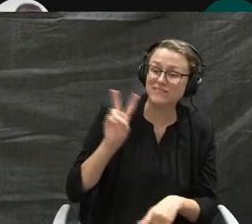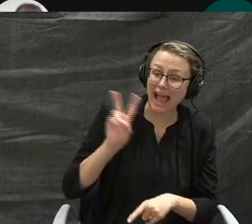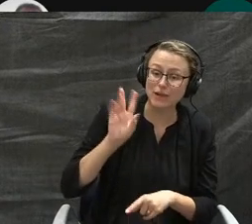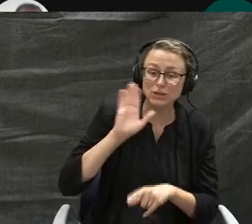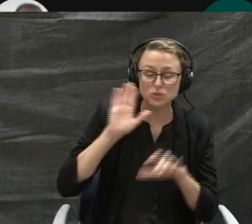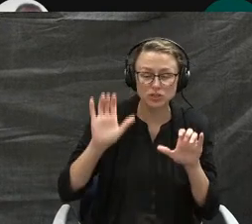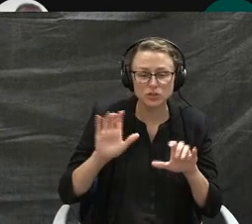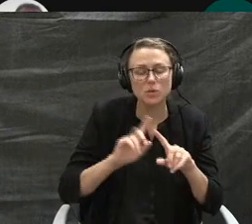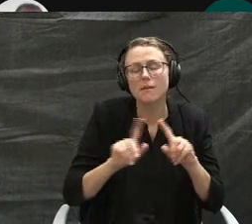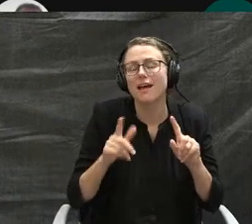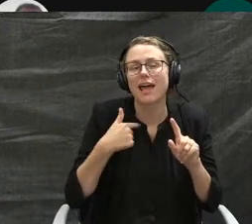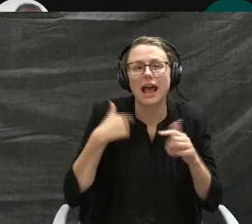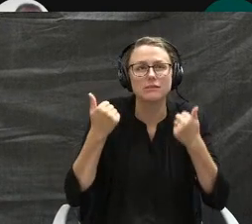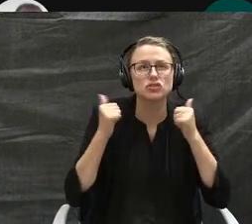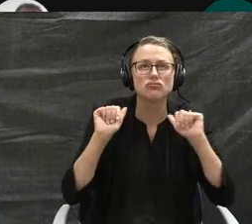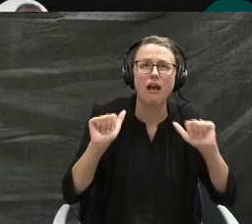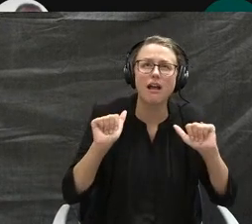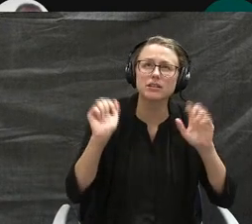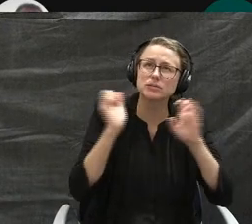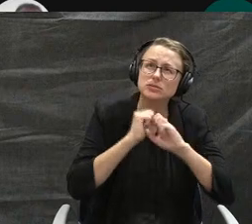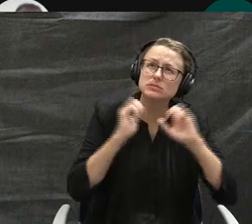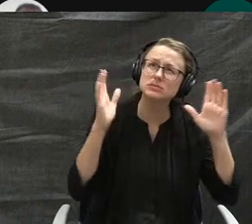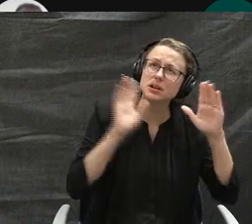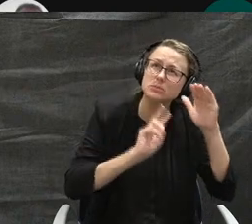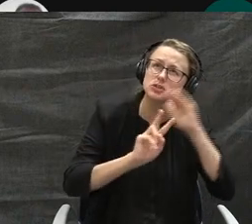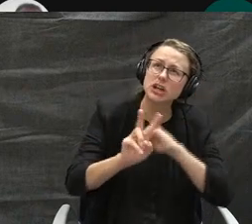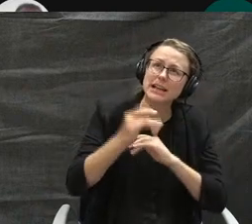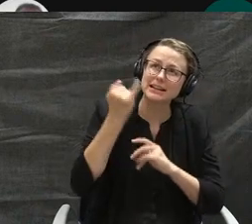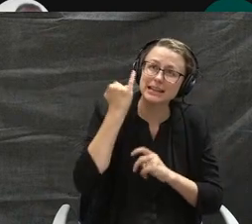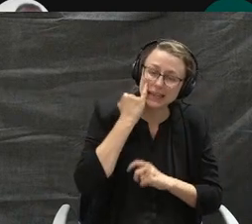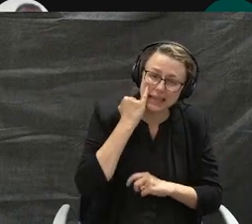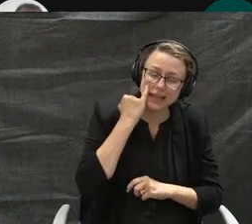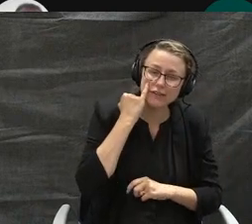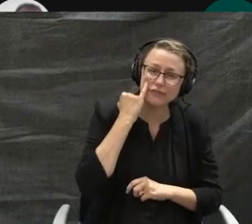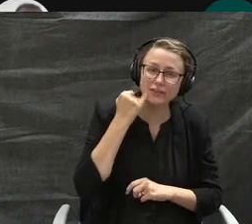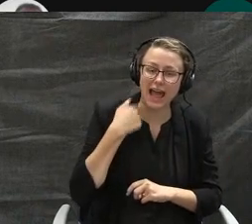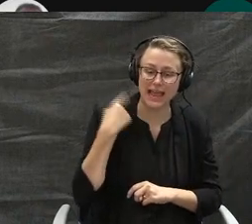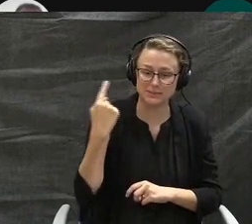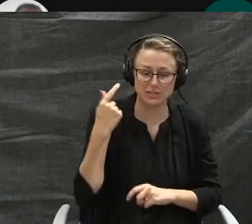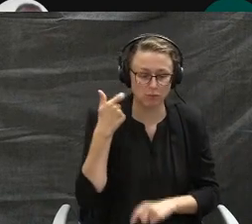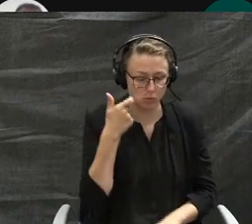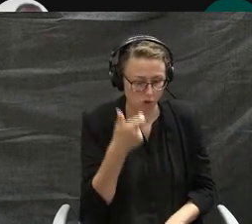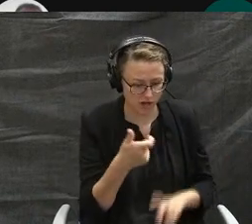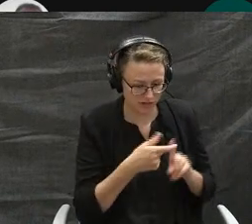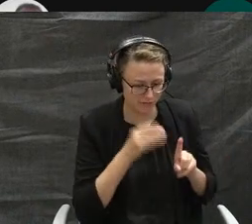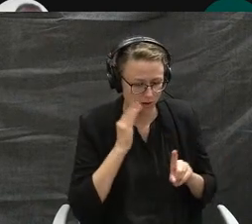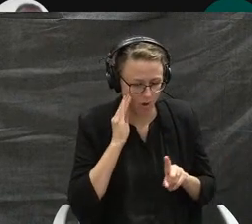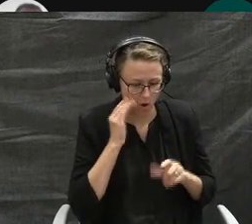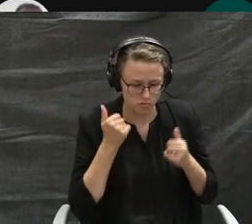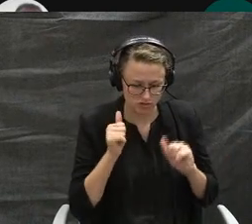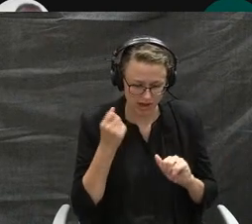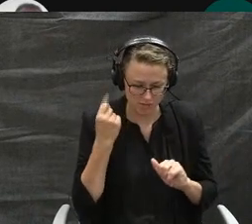know, trying to. If I'm somebody watching this and I'm trying to understand for myself as well.